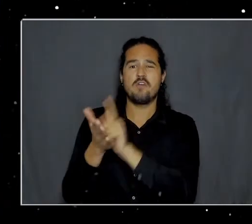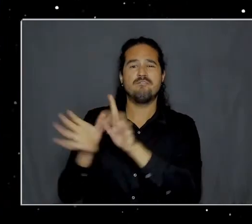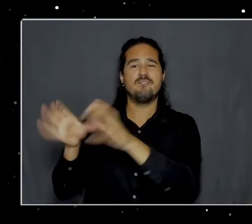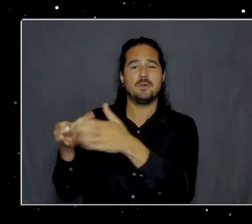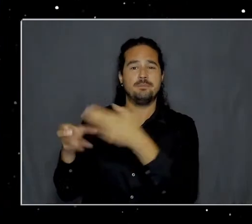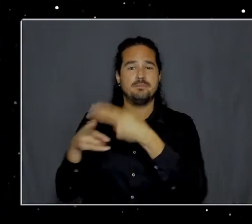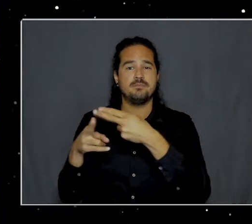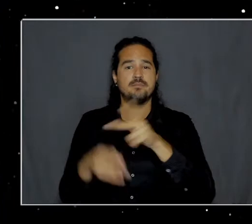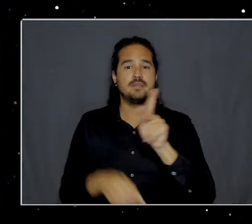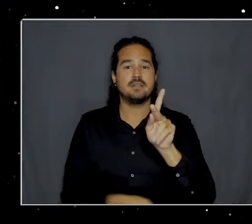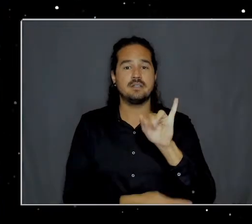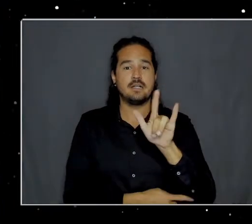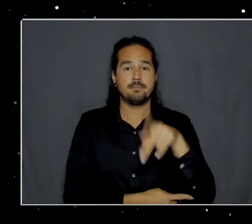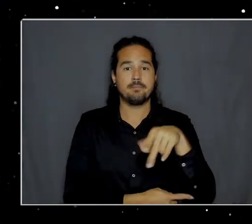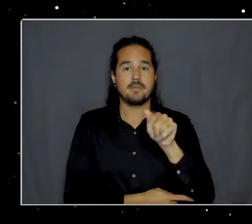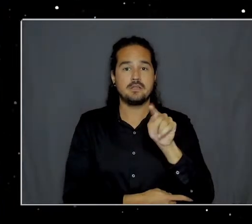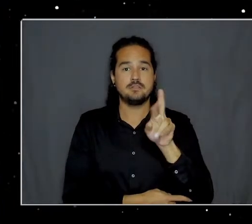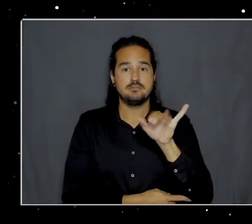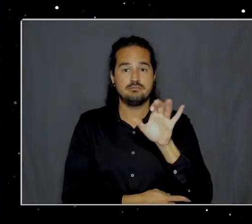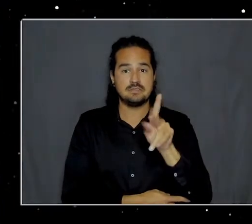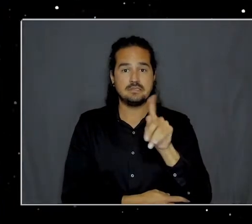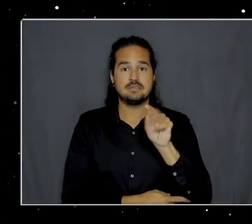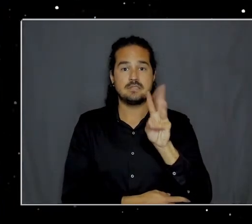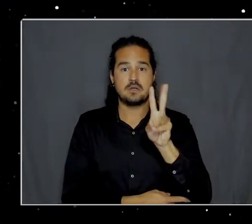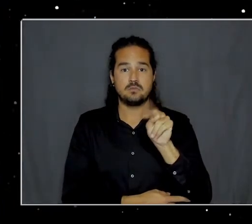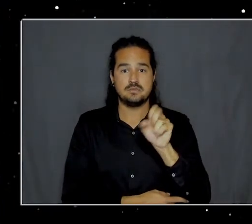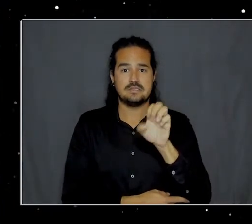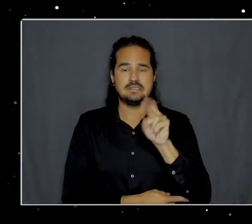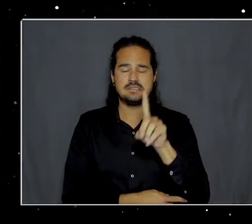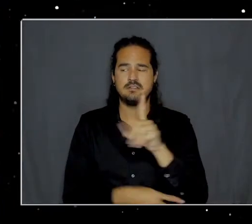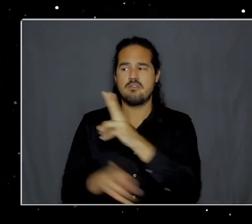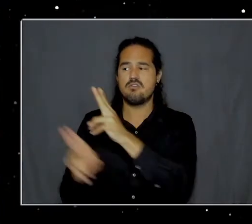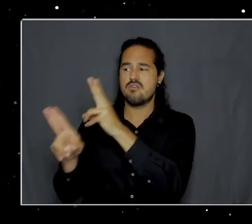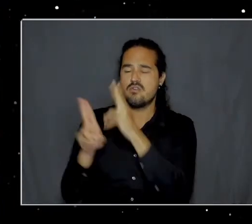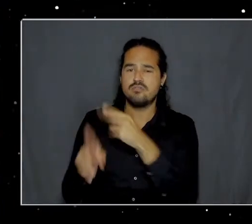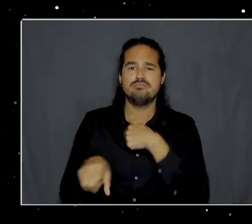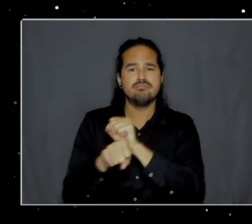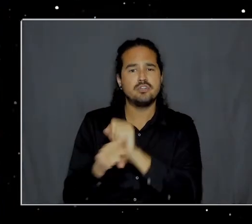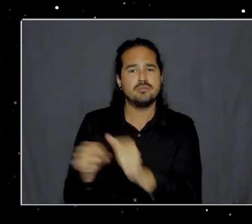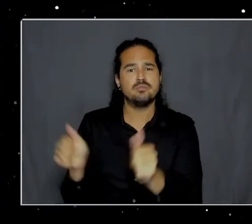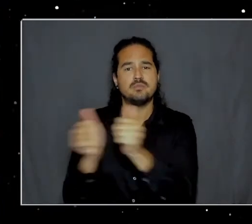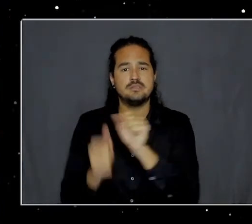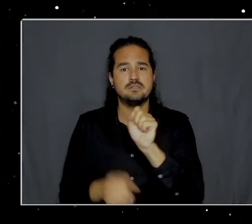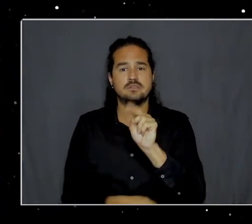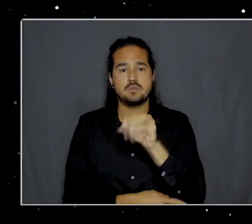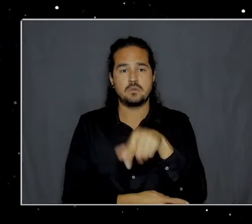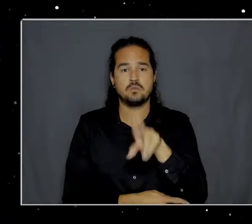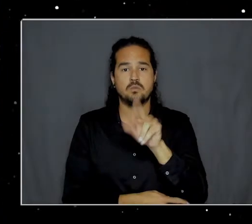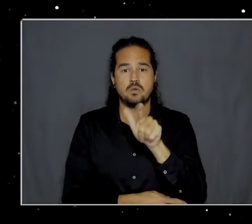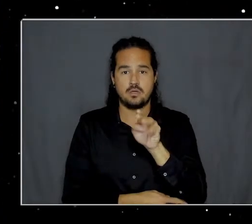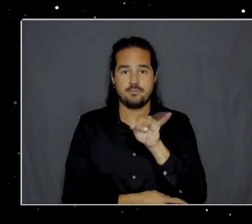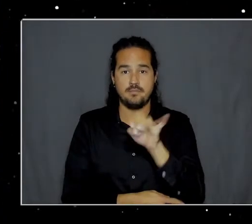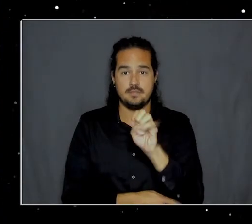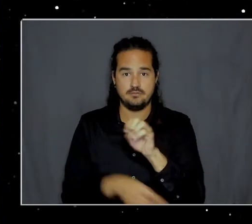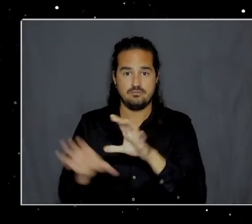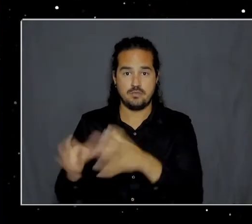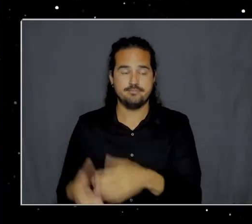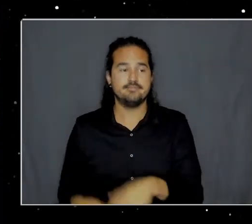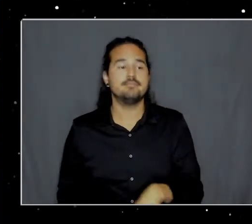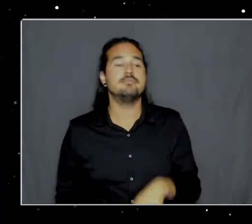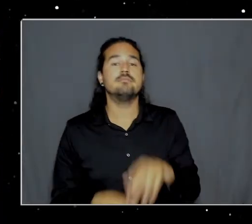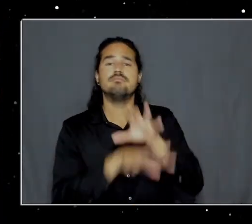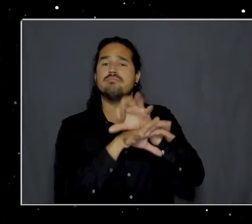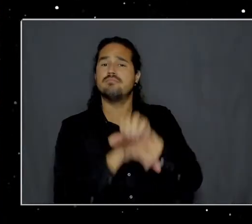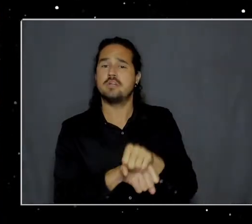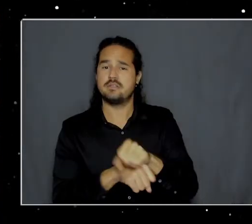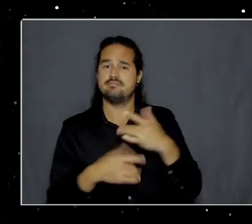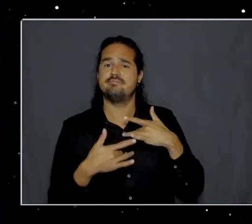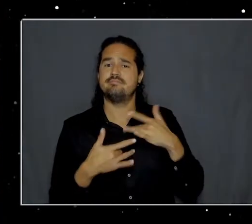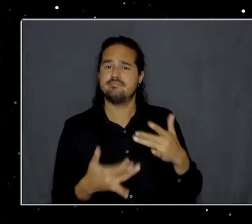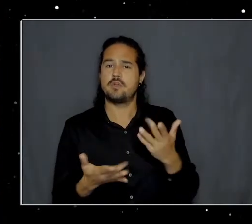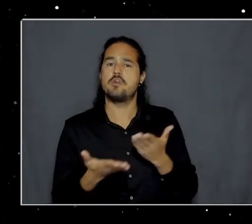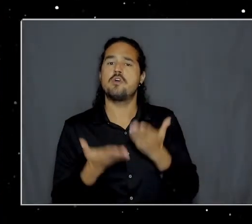AS A PRACTICE, THE SNOQUALMIE